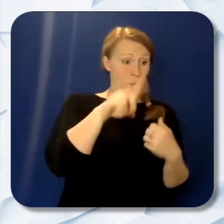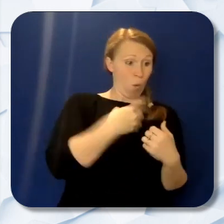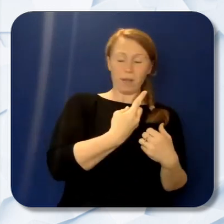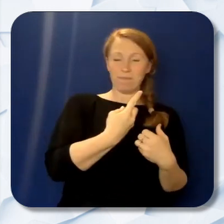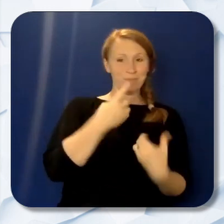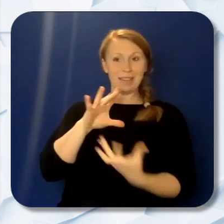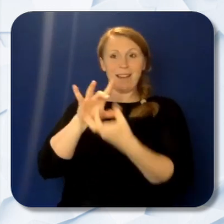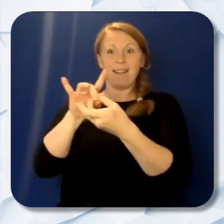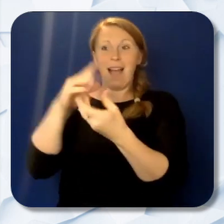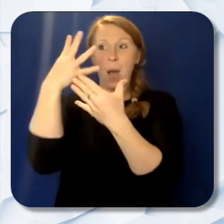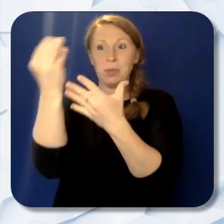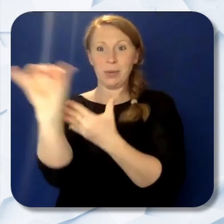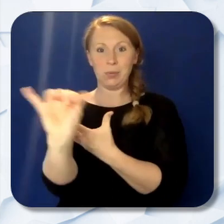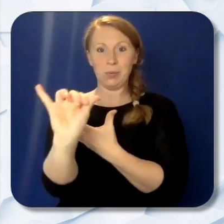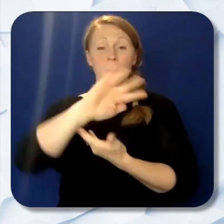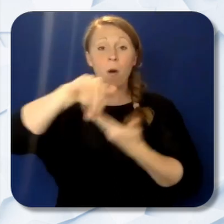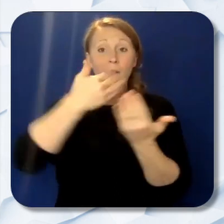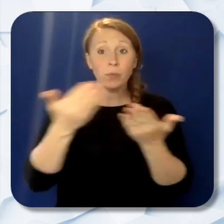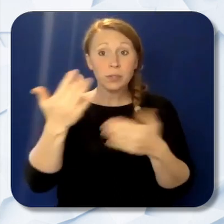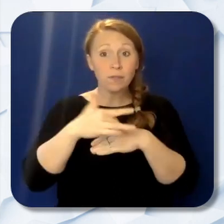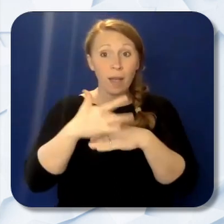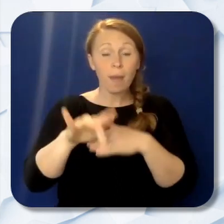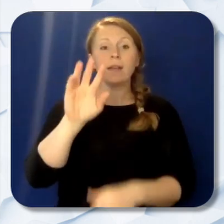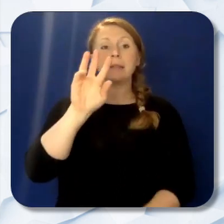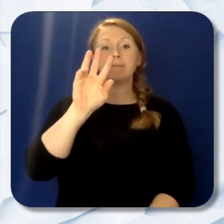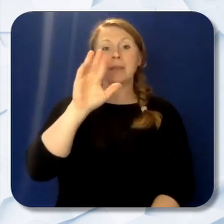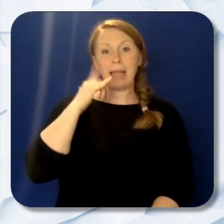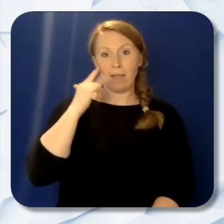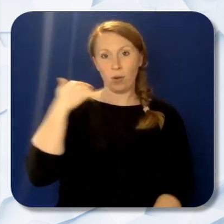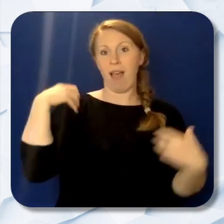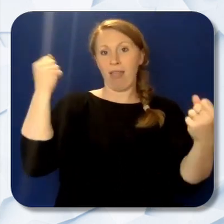All of those resources are available on the California Health education website. Uh again,